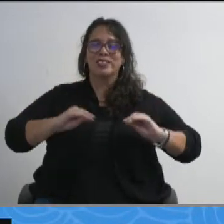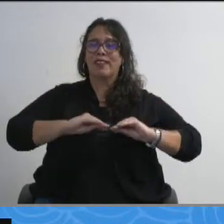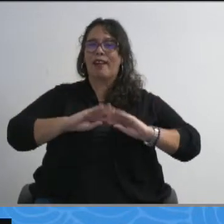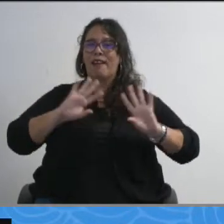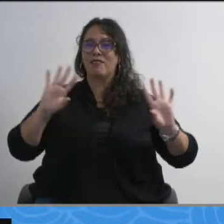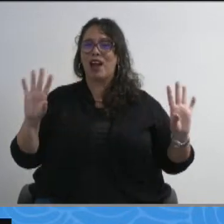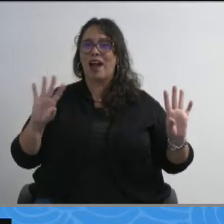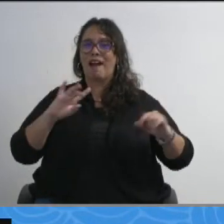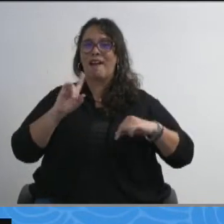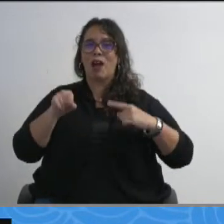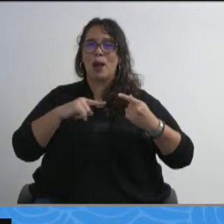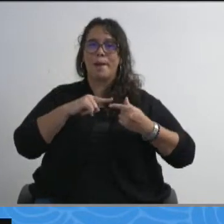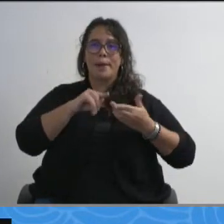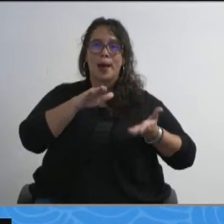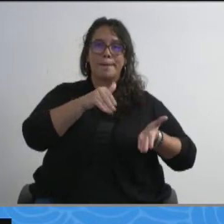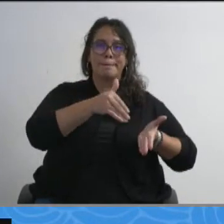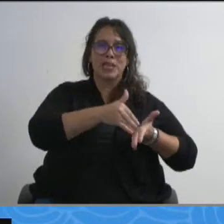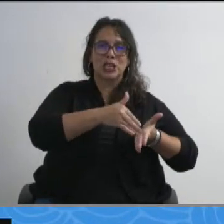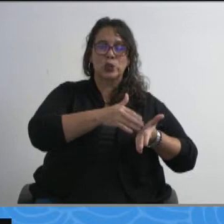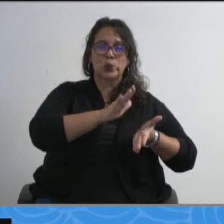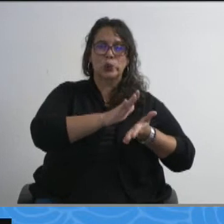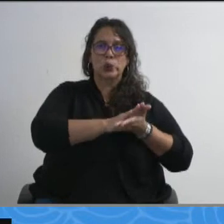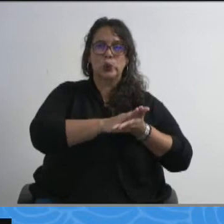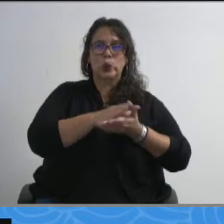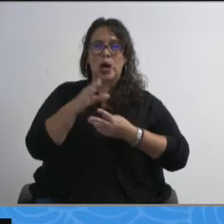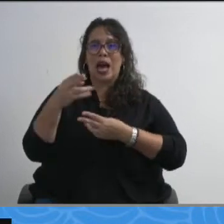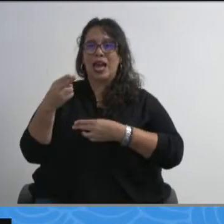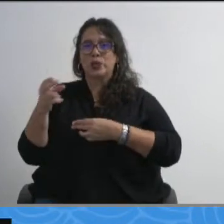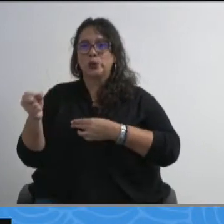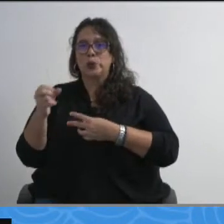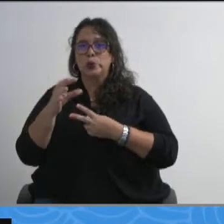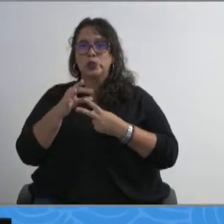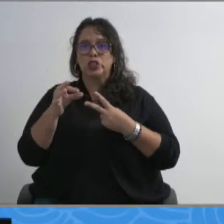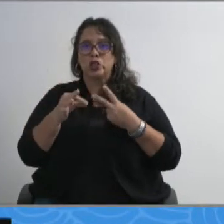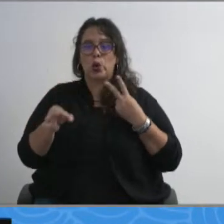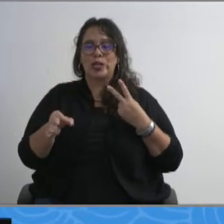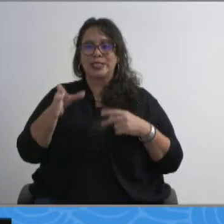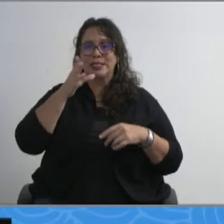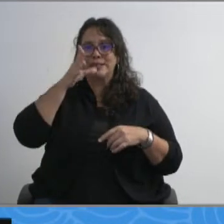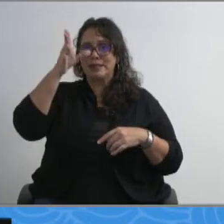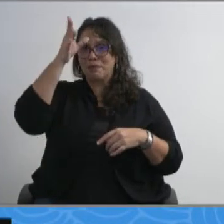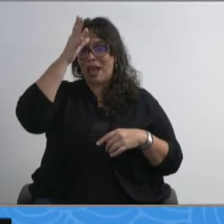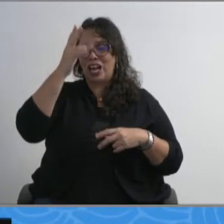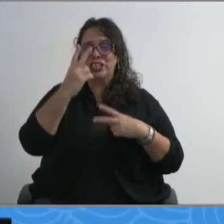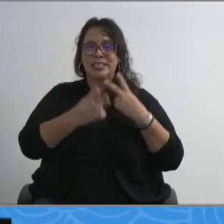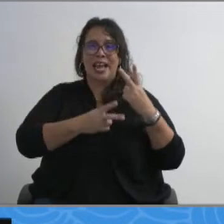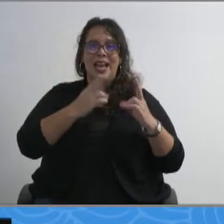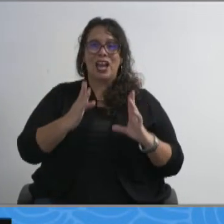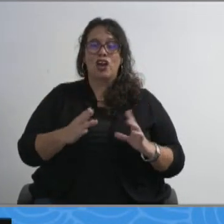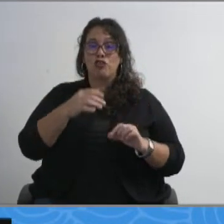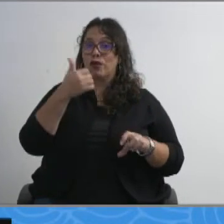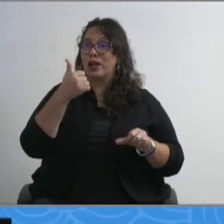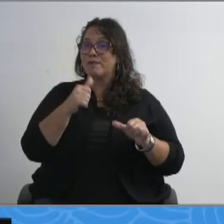about Middle School or High School Choice. Parents and guests, remember that we always have a link